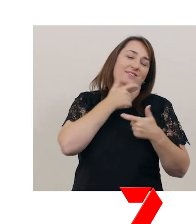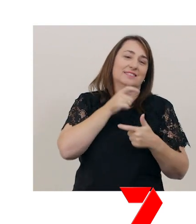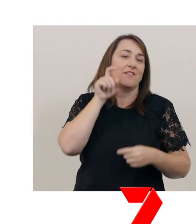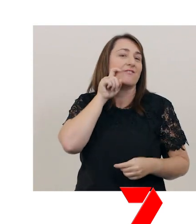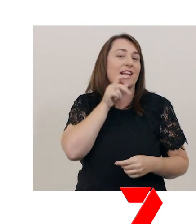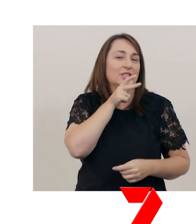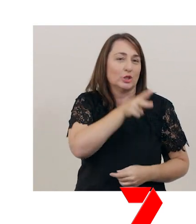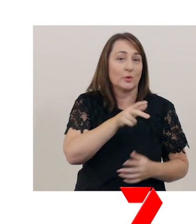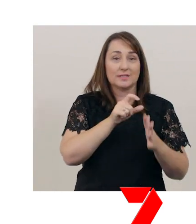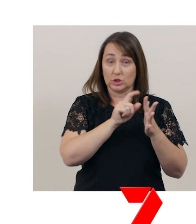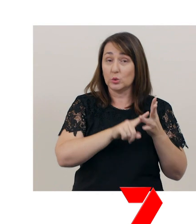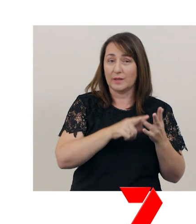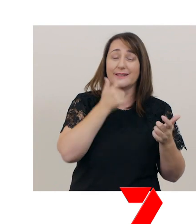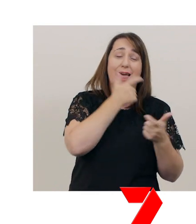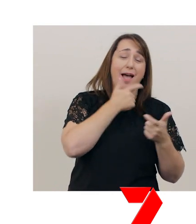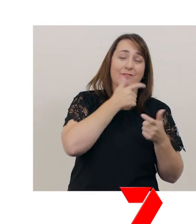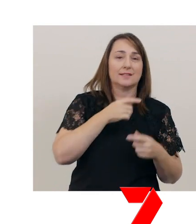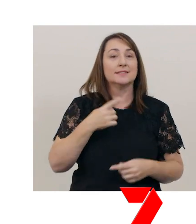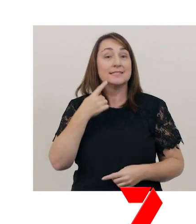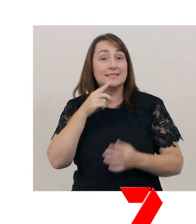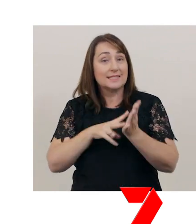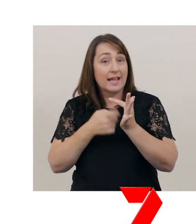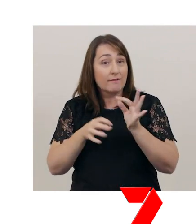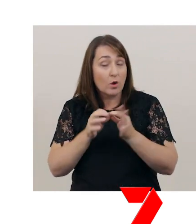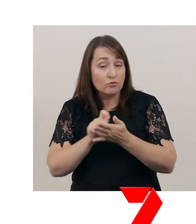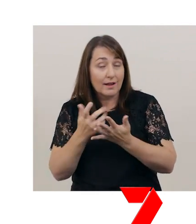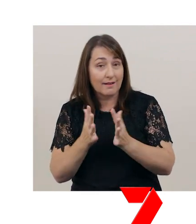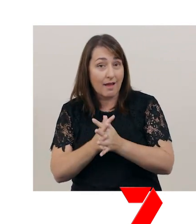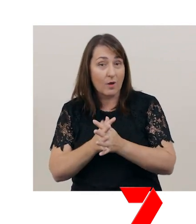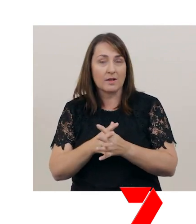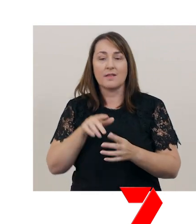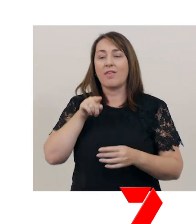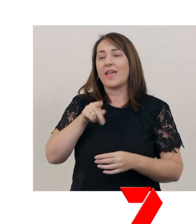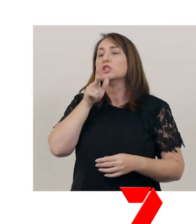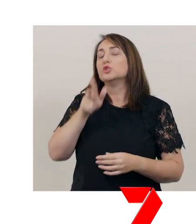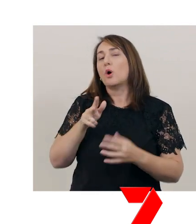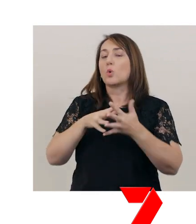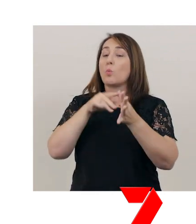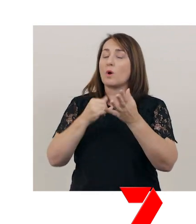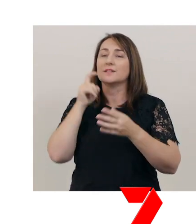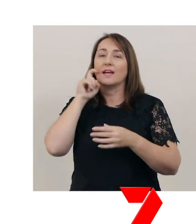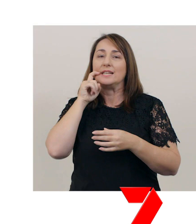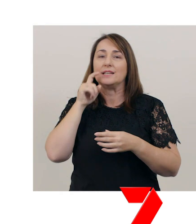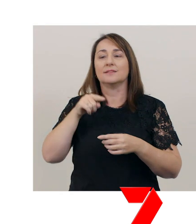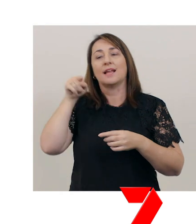And ‘laughed’ as a saying verb could be written this way: “That joke was funny,” he laughed.